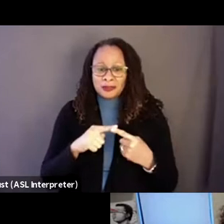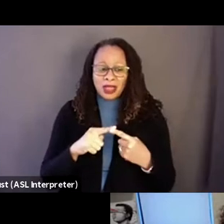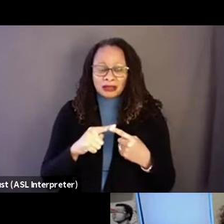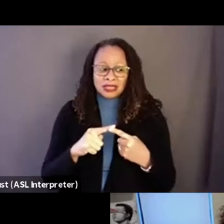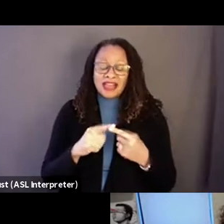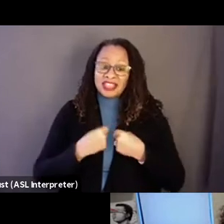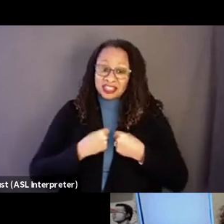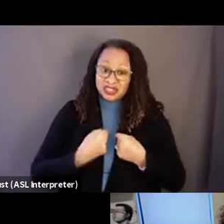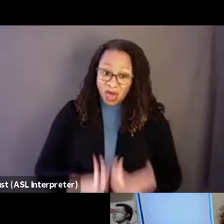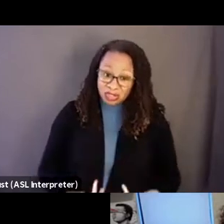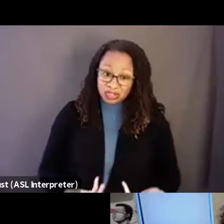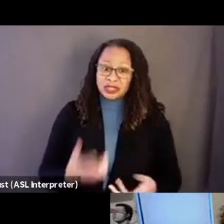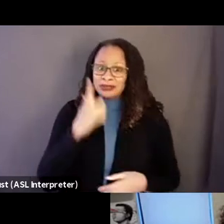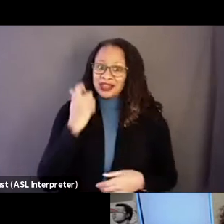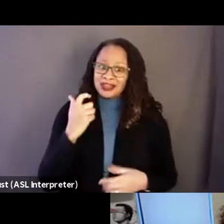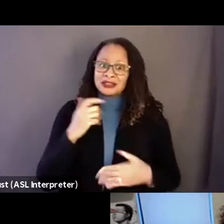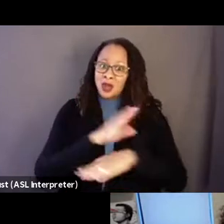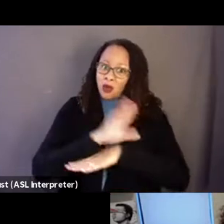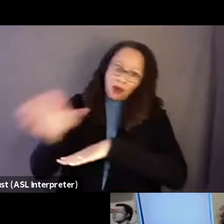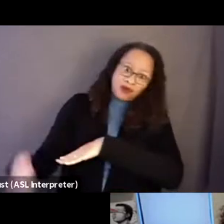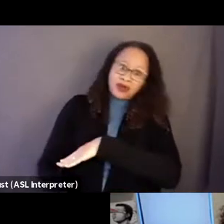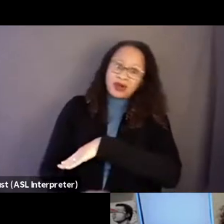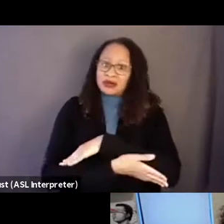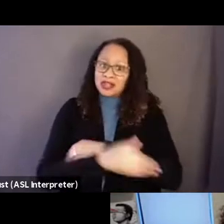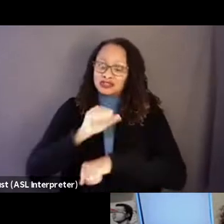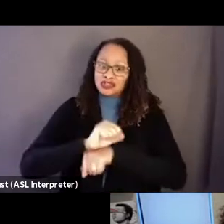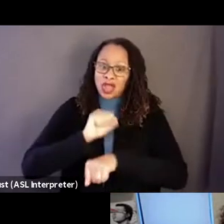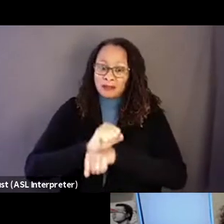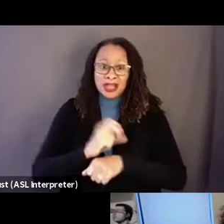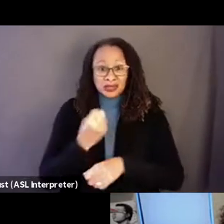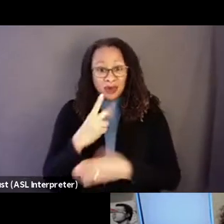And it's hard to muster up what she has and she does it, but it's difficult.